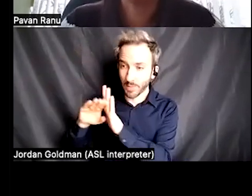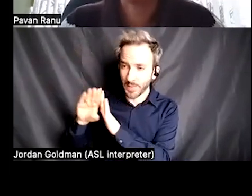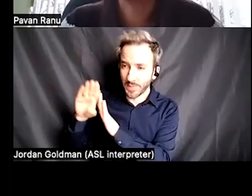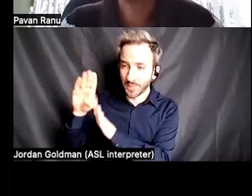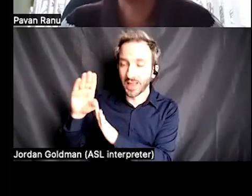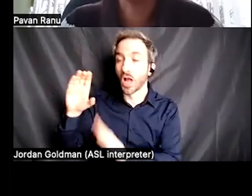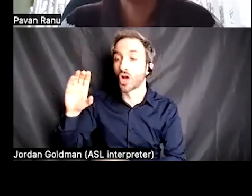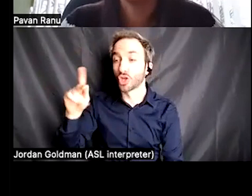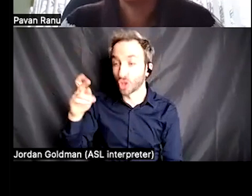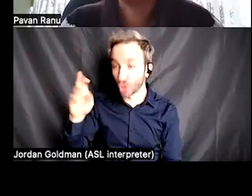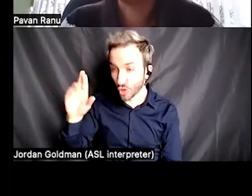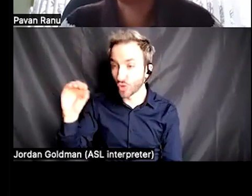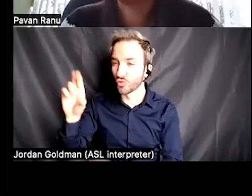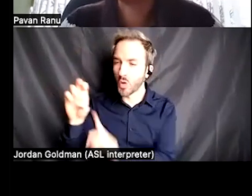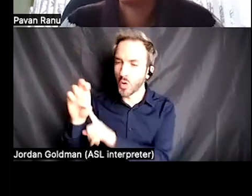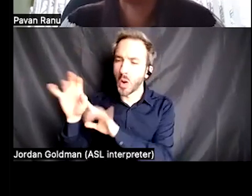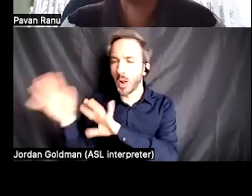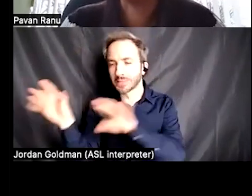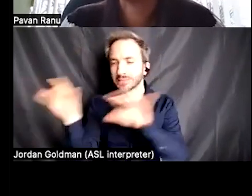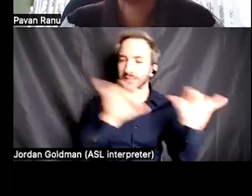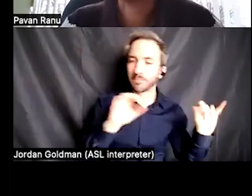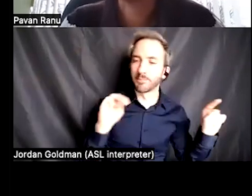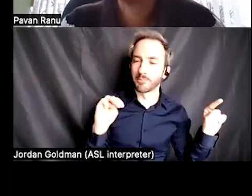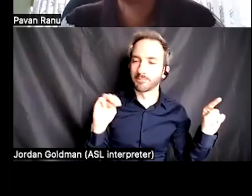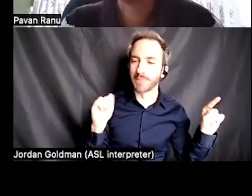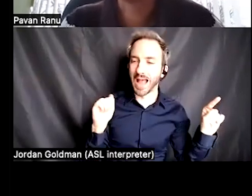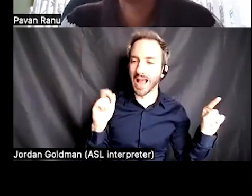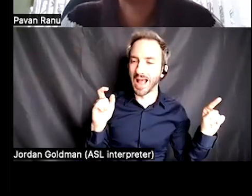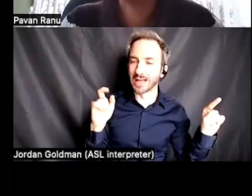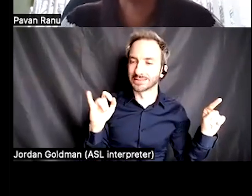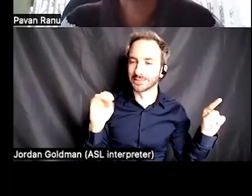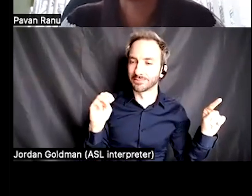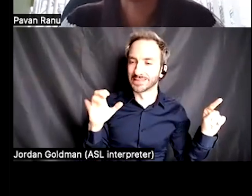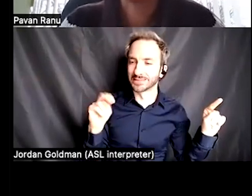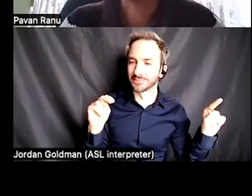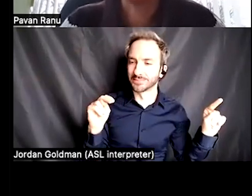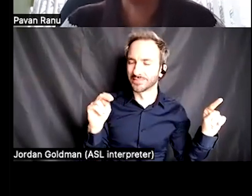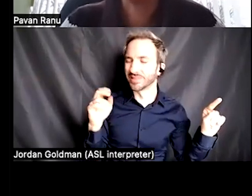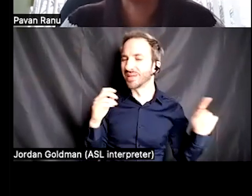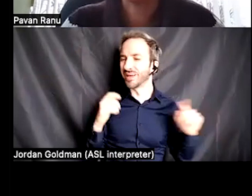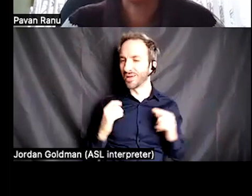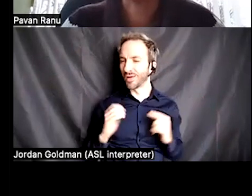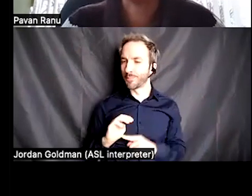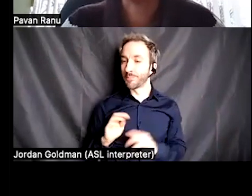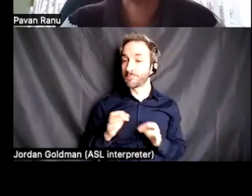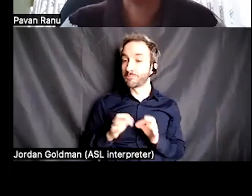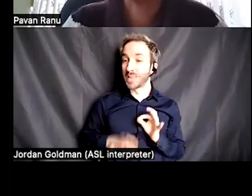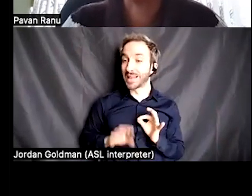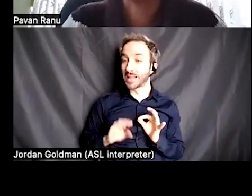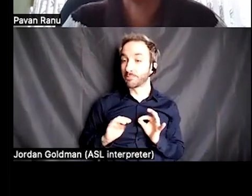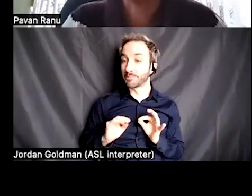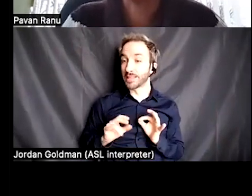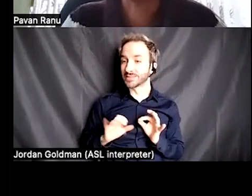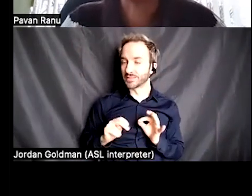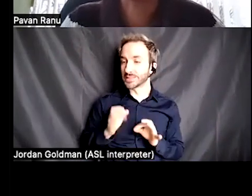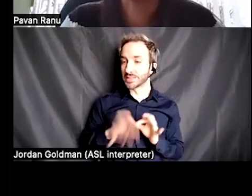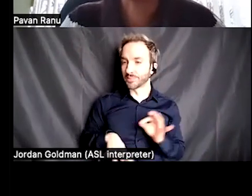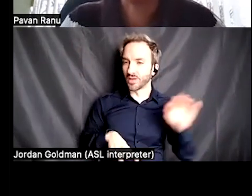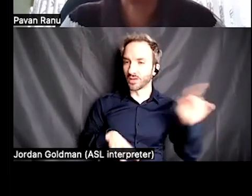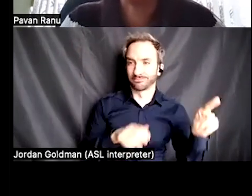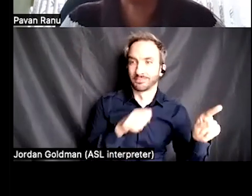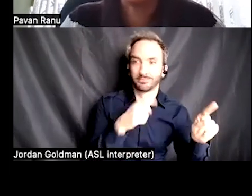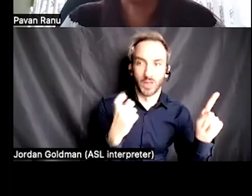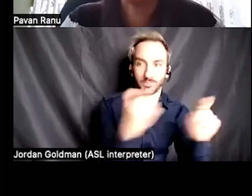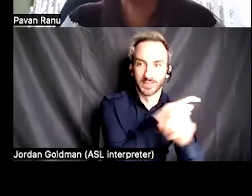to maximalism. And what we found is that Marie Kondo's "Kurashi at Home" is very deeply connected